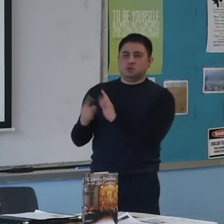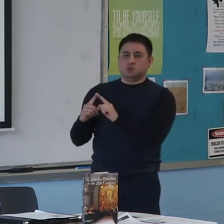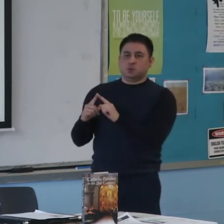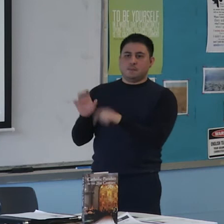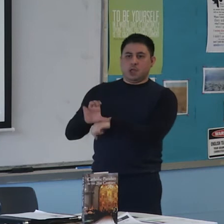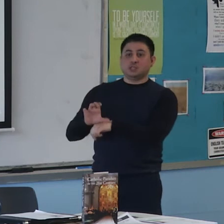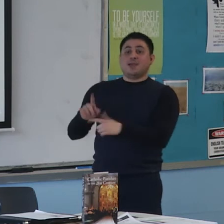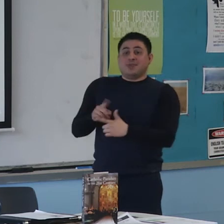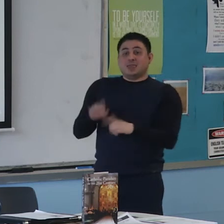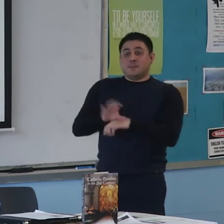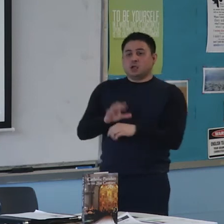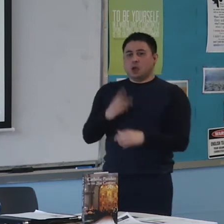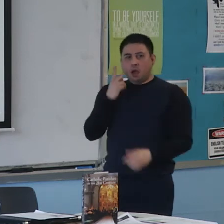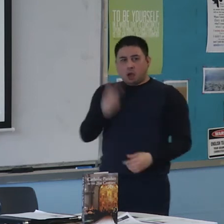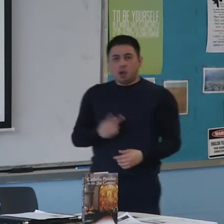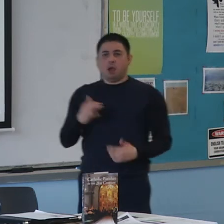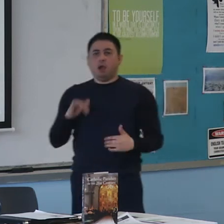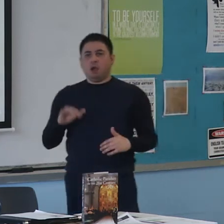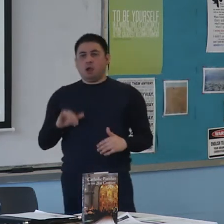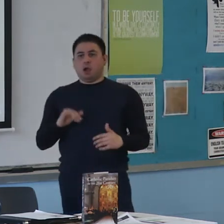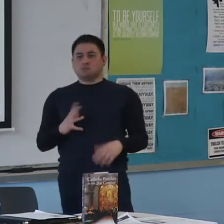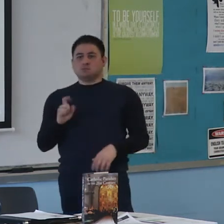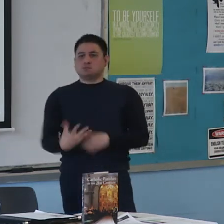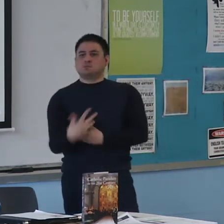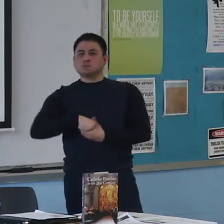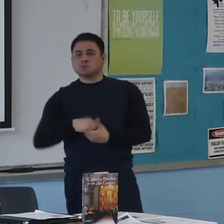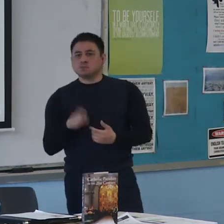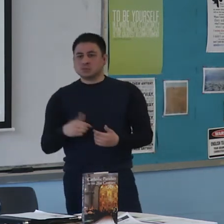begins to respond; you know, the natural instinct of this parish